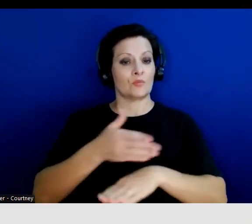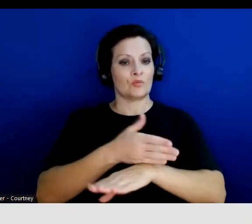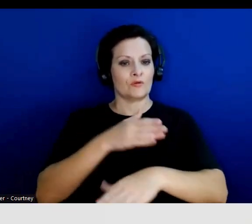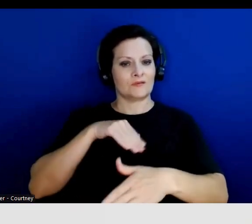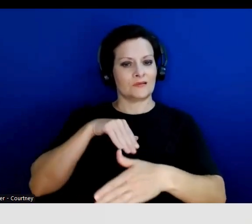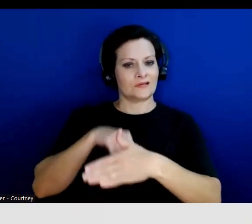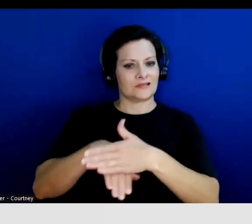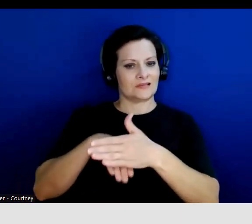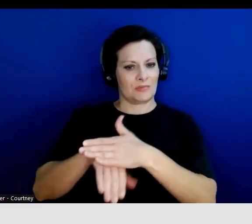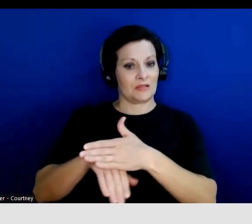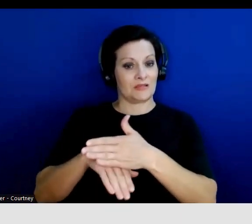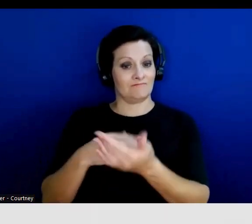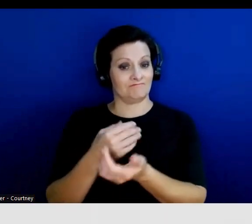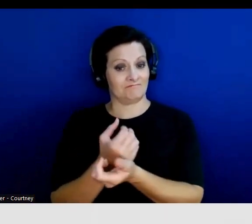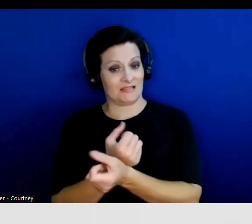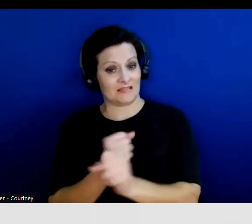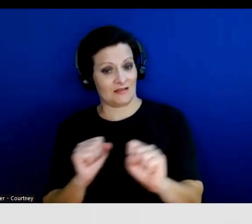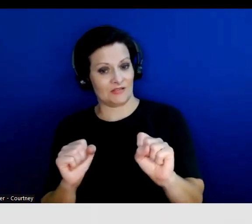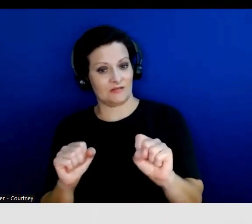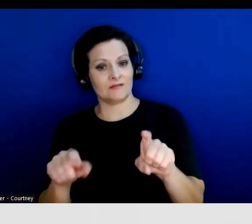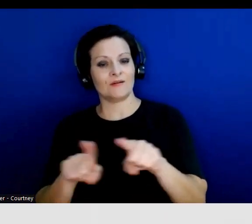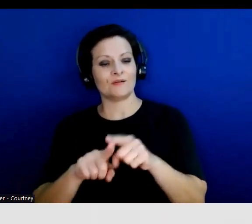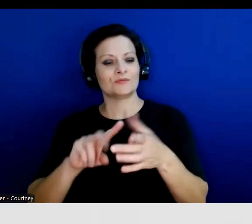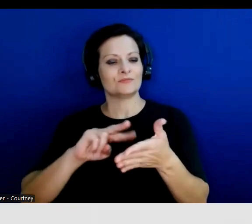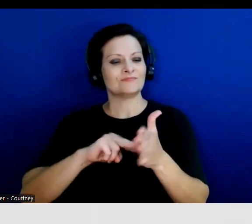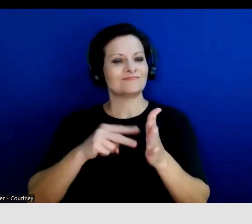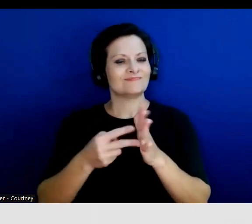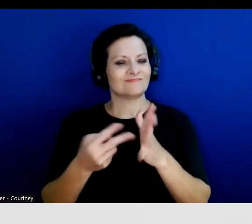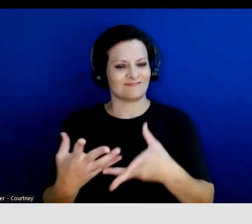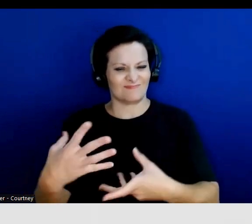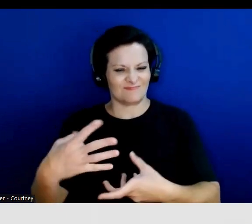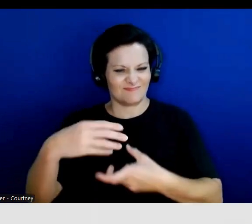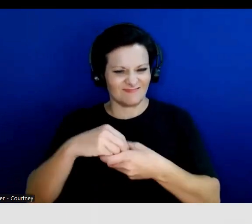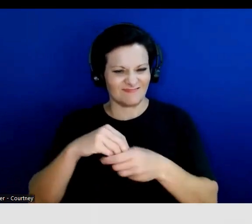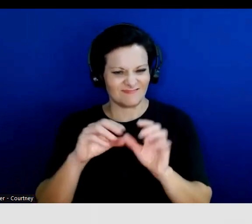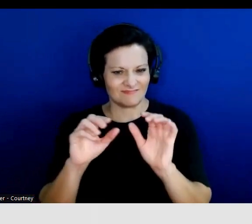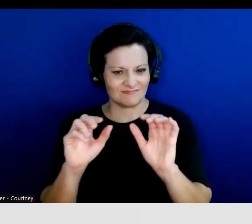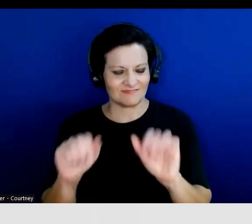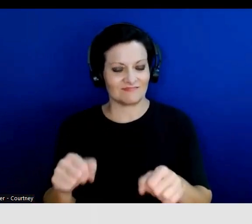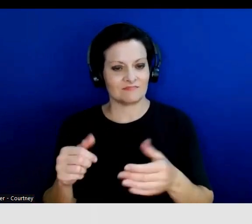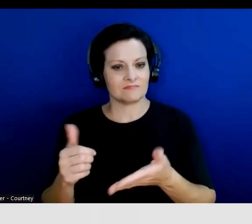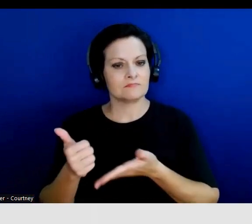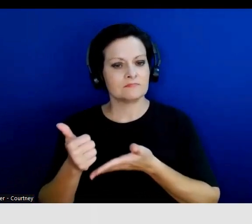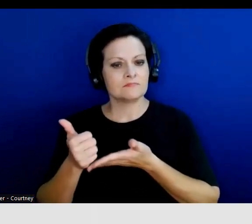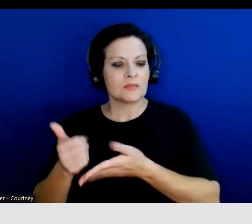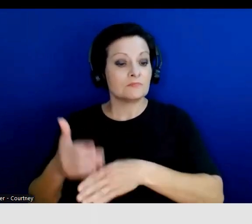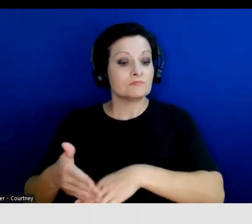safety and meaningful participation in efforts to enhance direct services